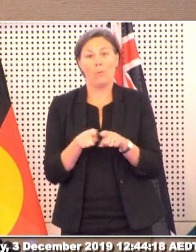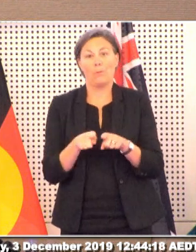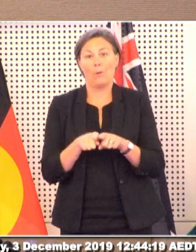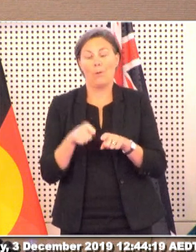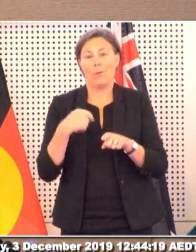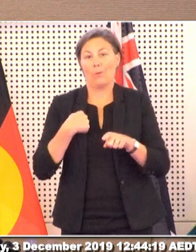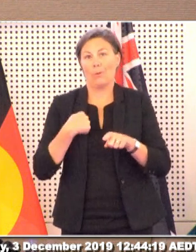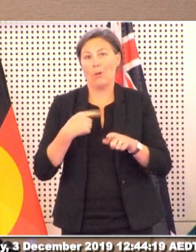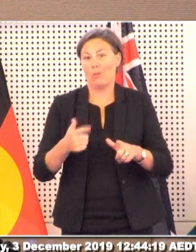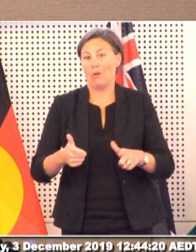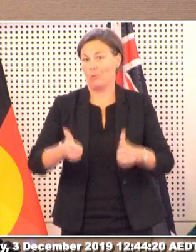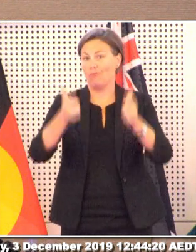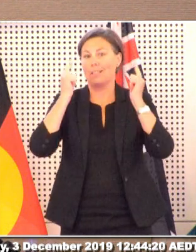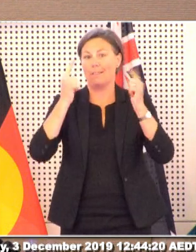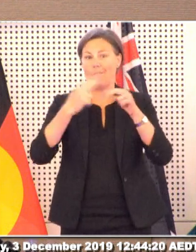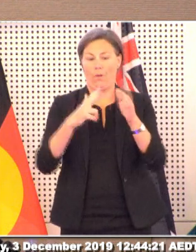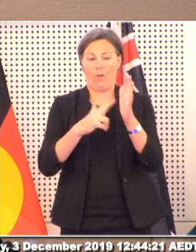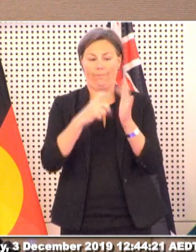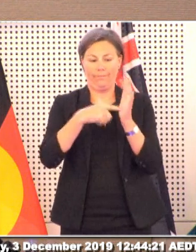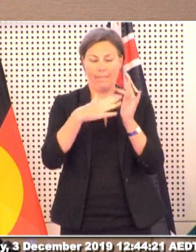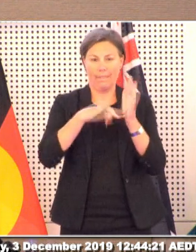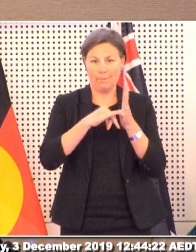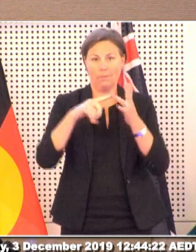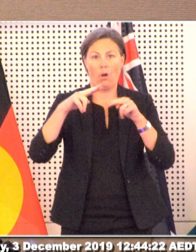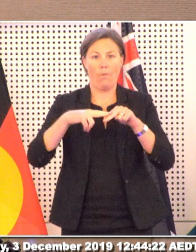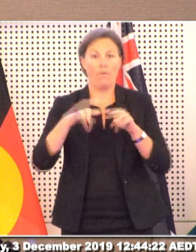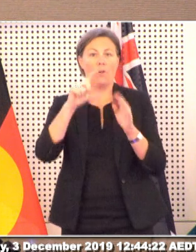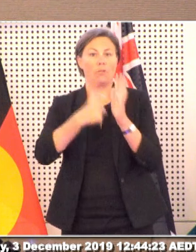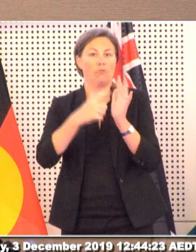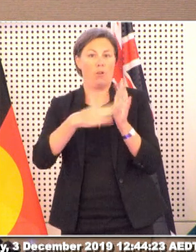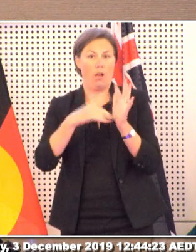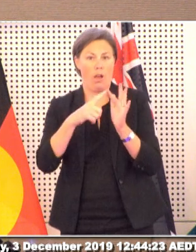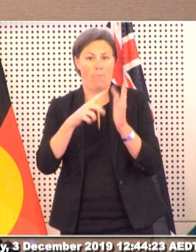the Victims of Crime Unit in the Department of Justice.